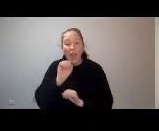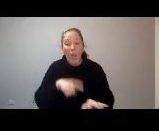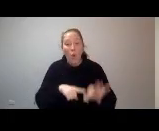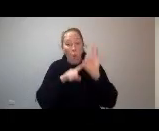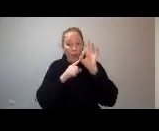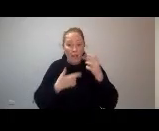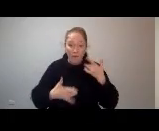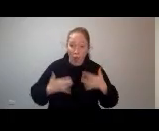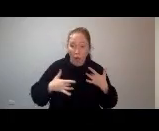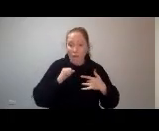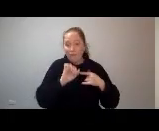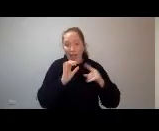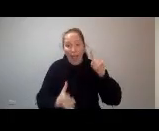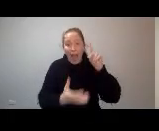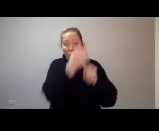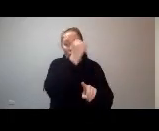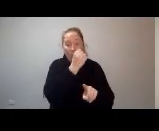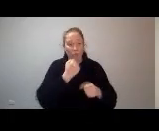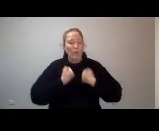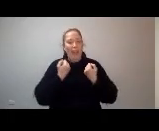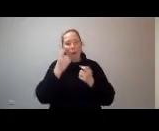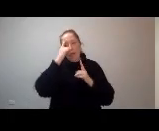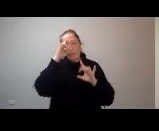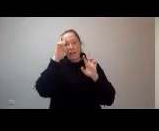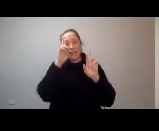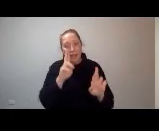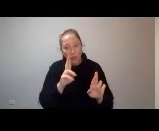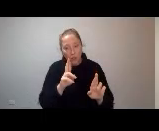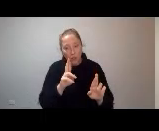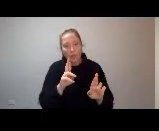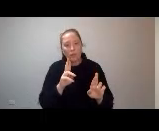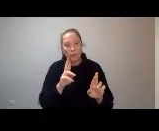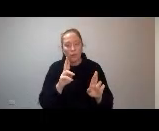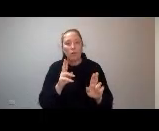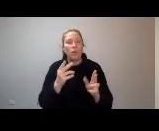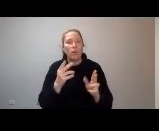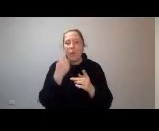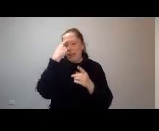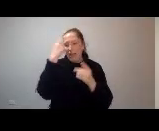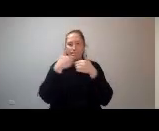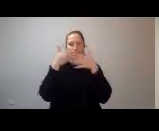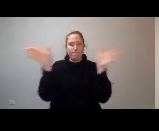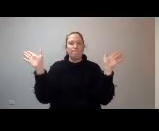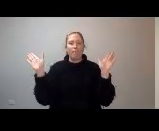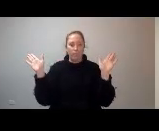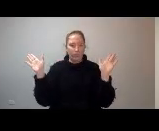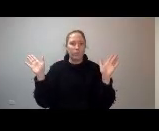that we expect for individuals, we often talk about that in terms of the realisation of people's rights.